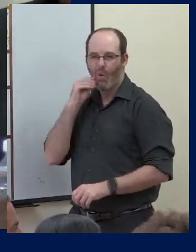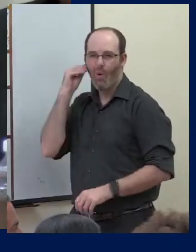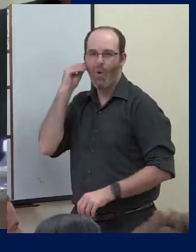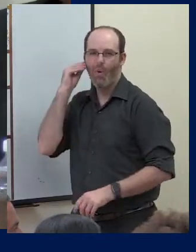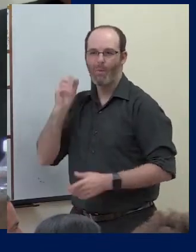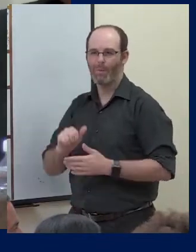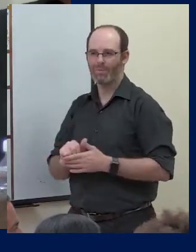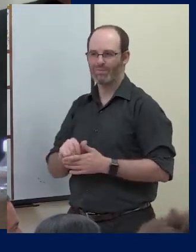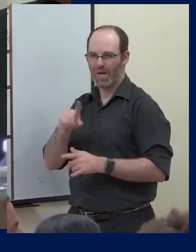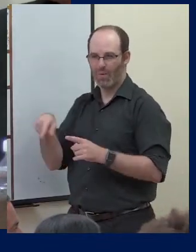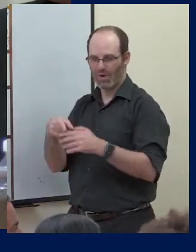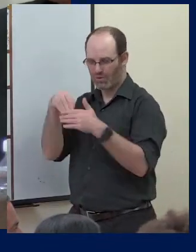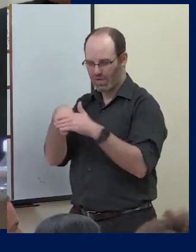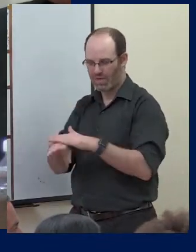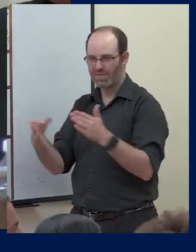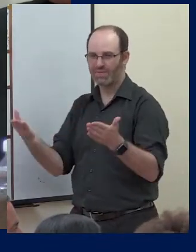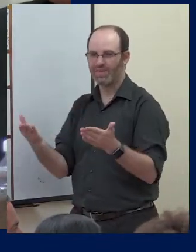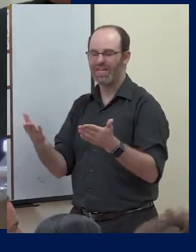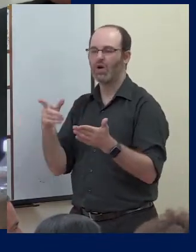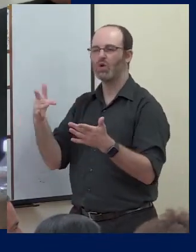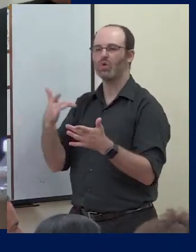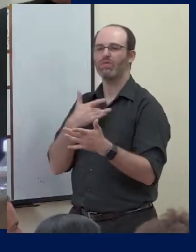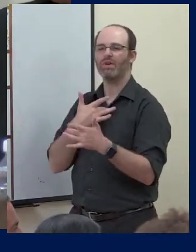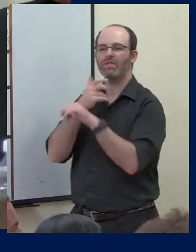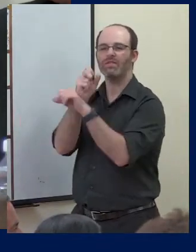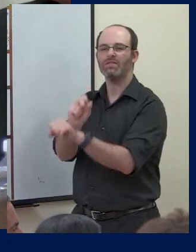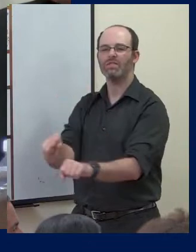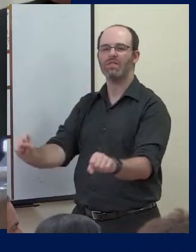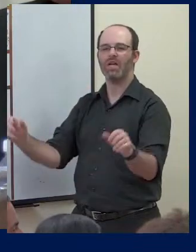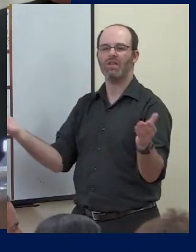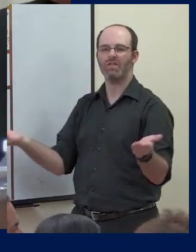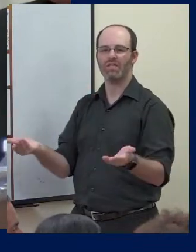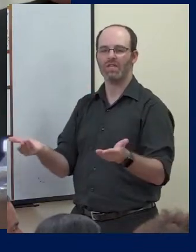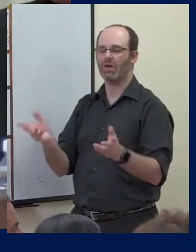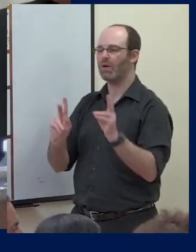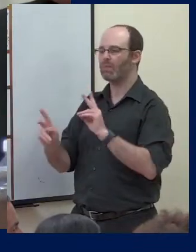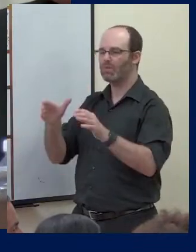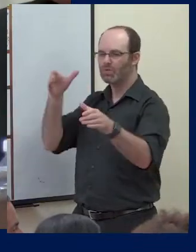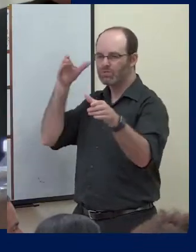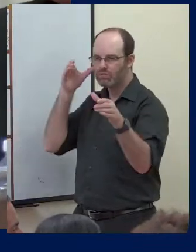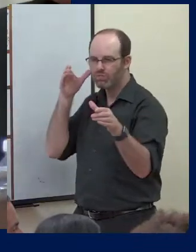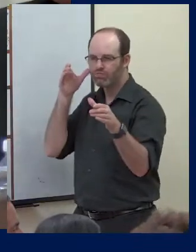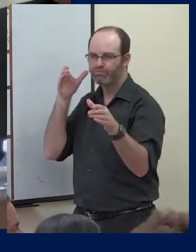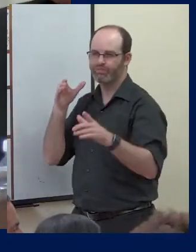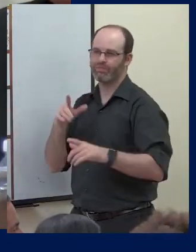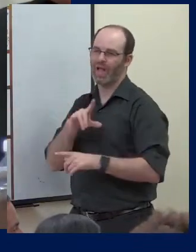those doors, you know you're going to be in a safe place and people would listen and that is where it starts.